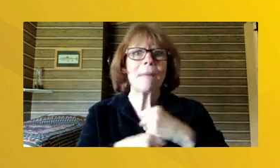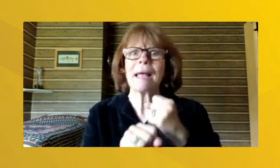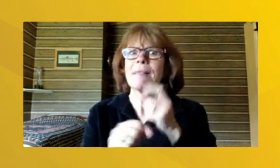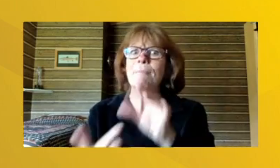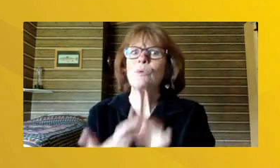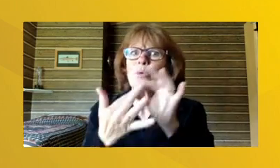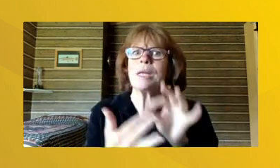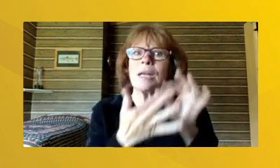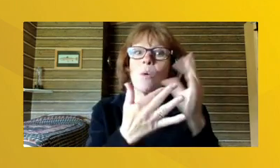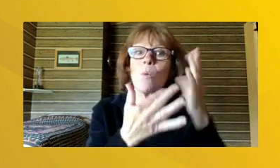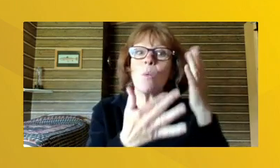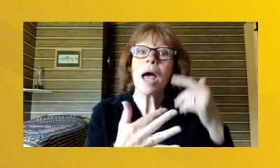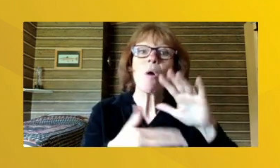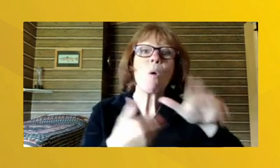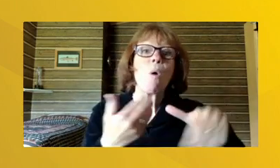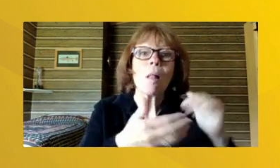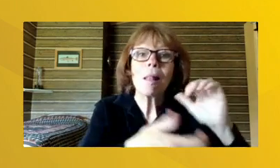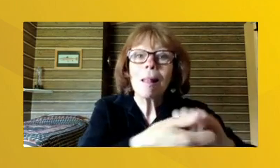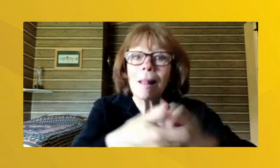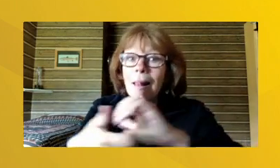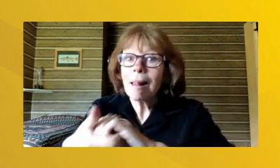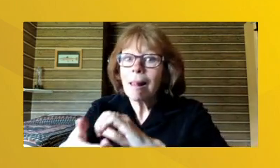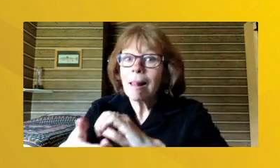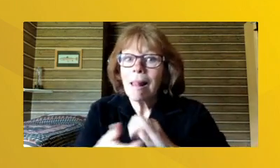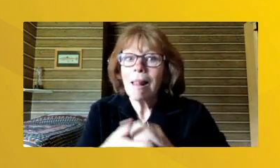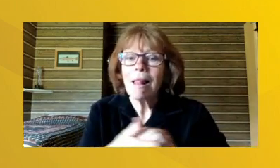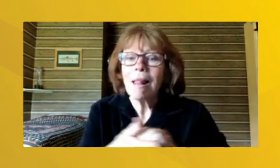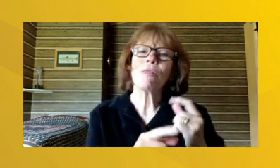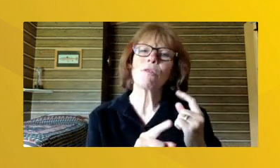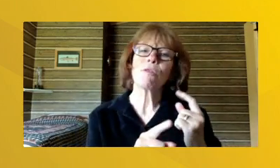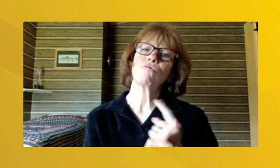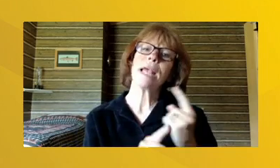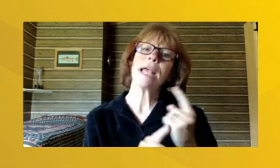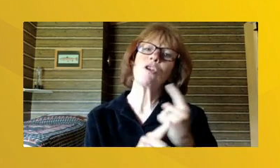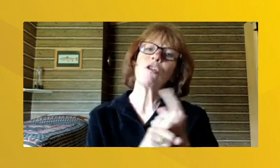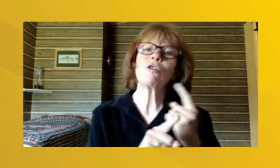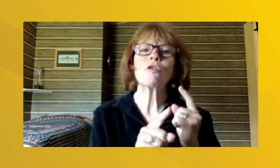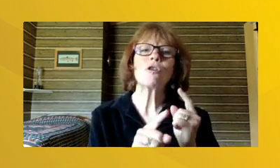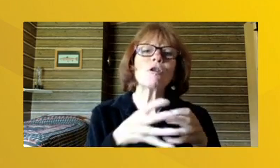through regular communication that we have with the team there through community feedback